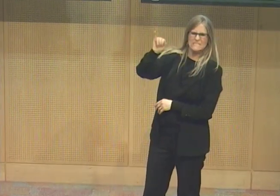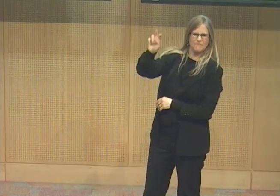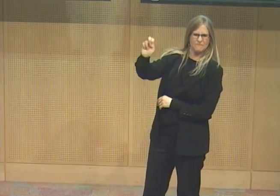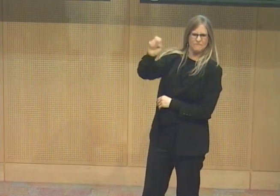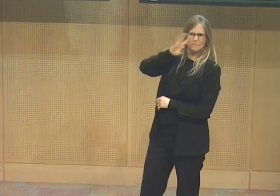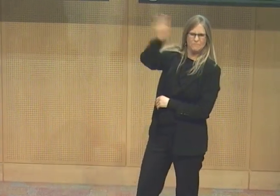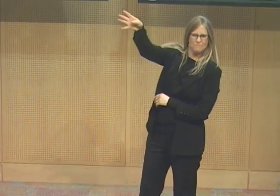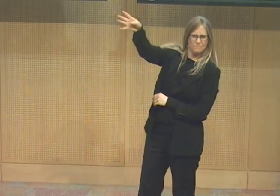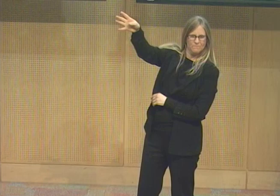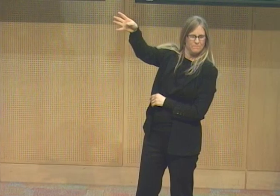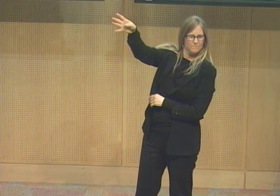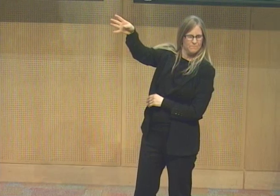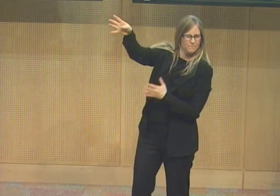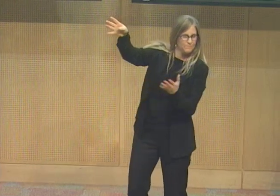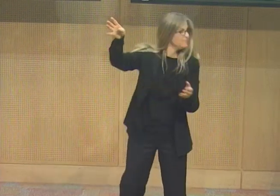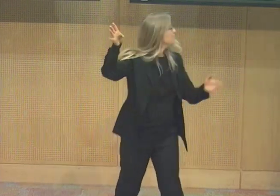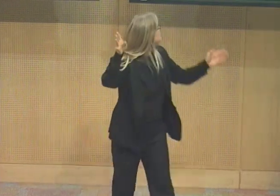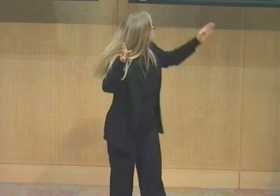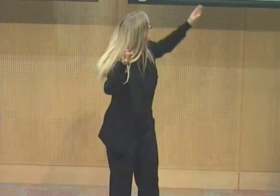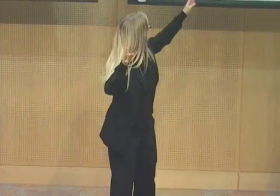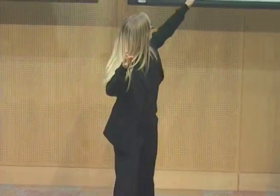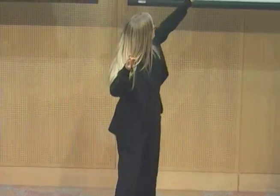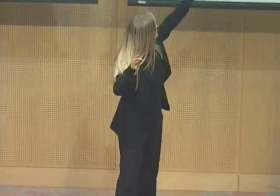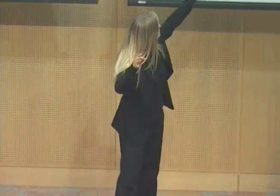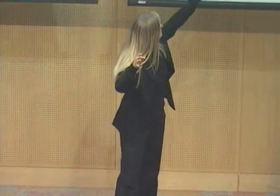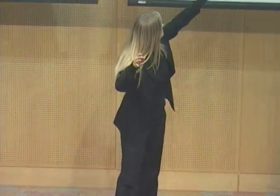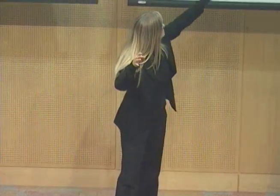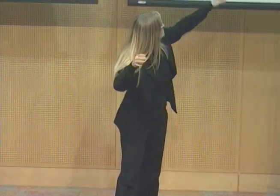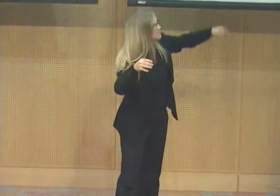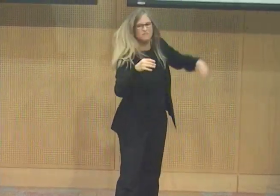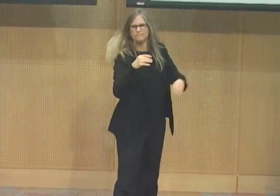"Dismissive" was a term that arose once.